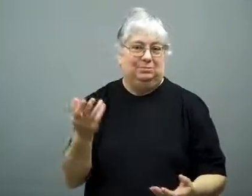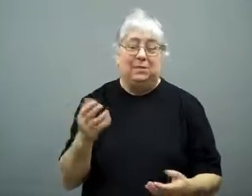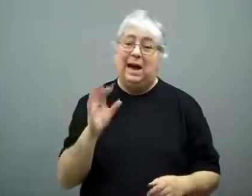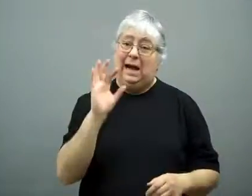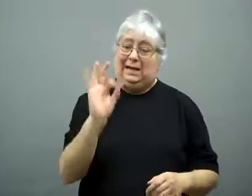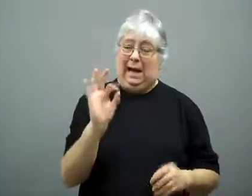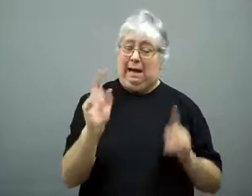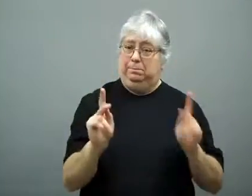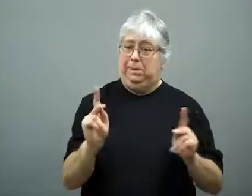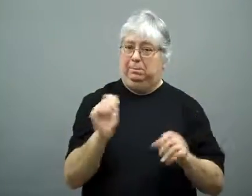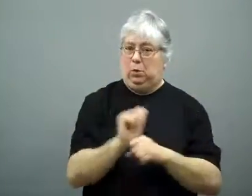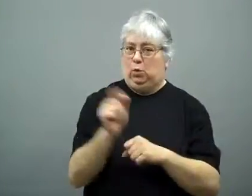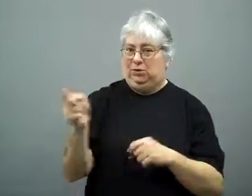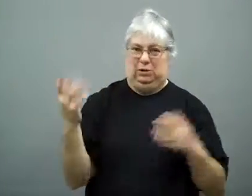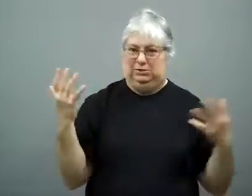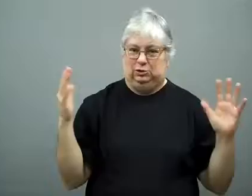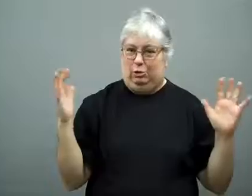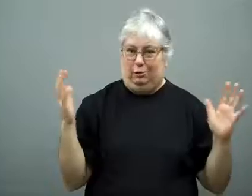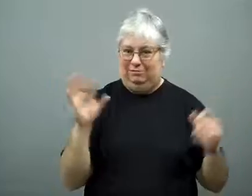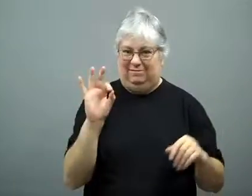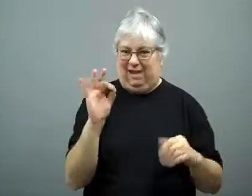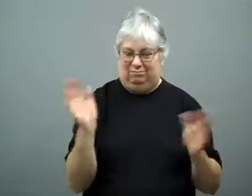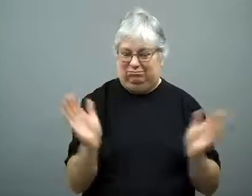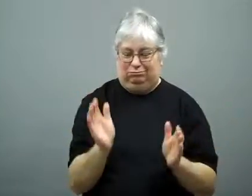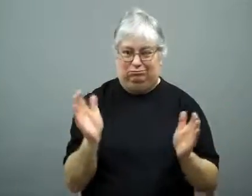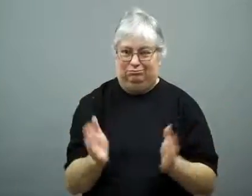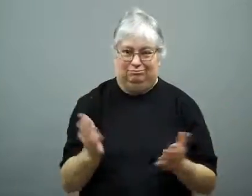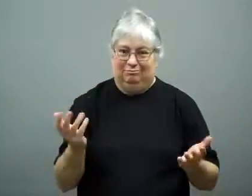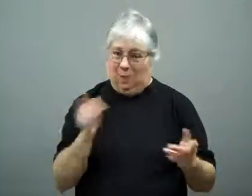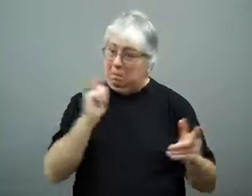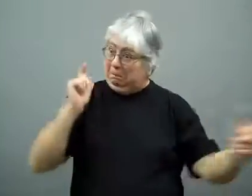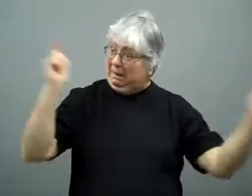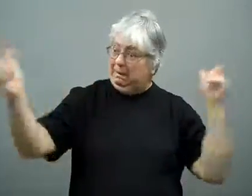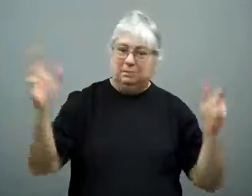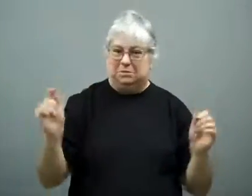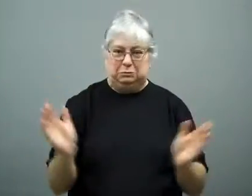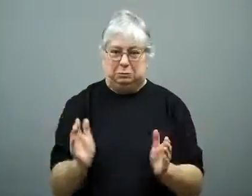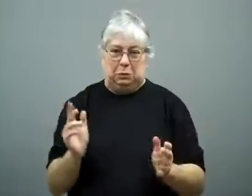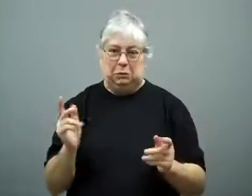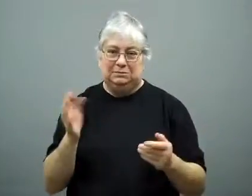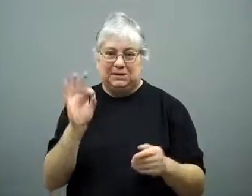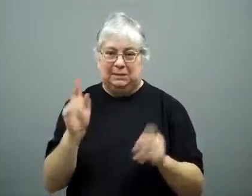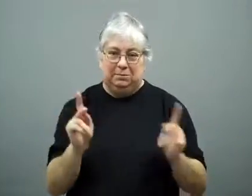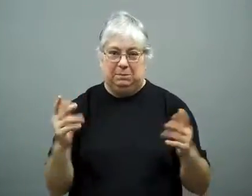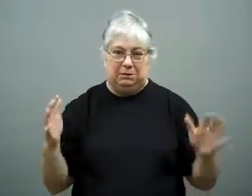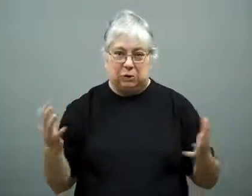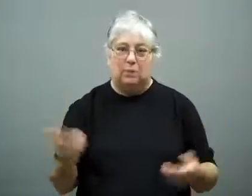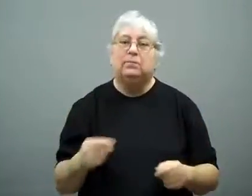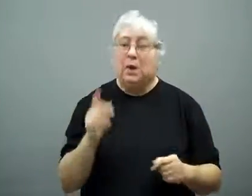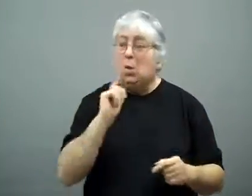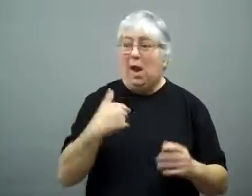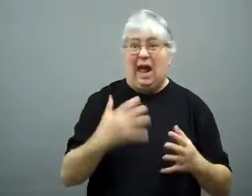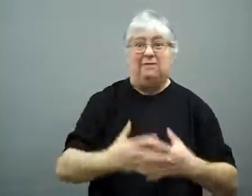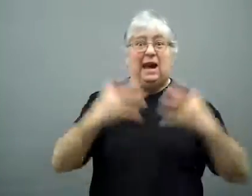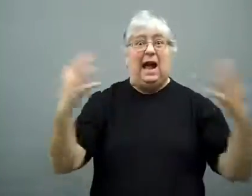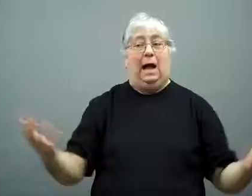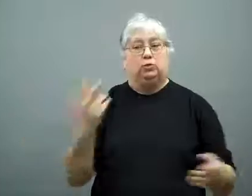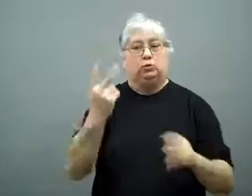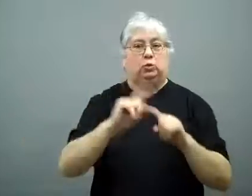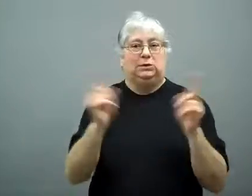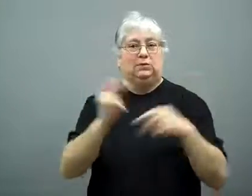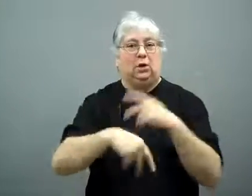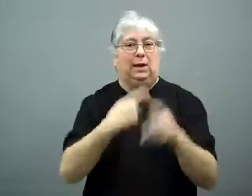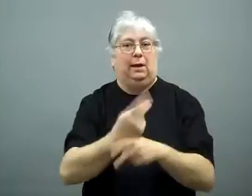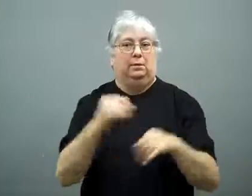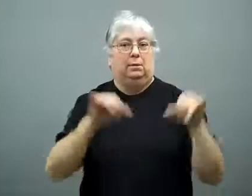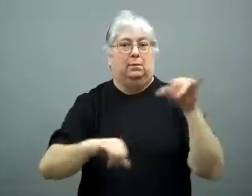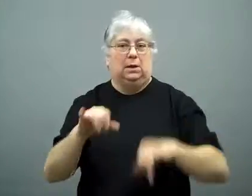It has a small workforce of only nine employees.